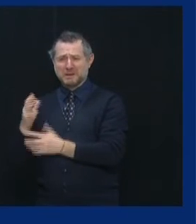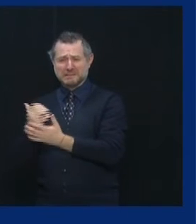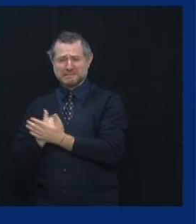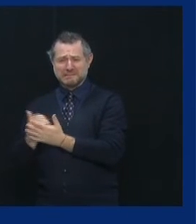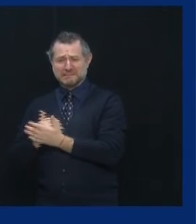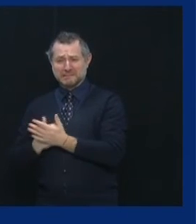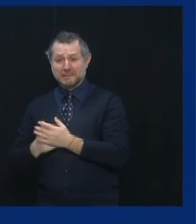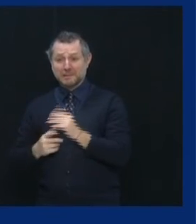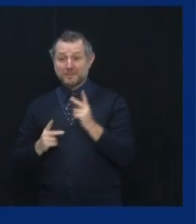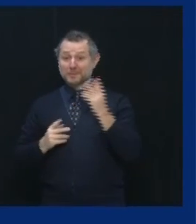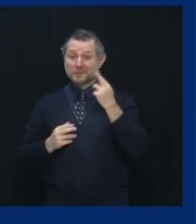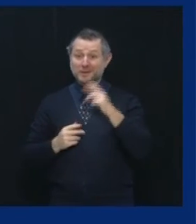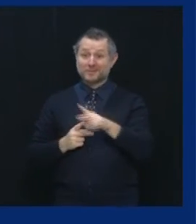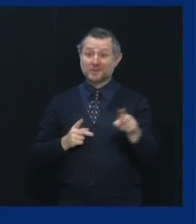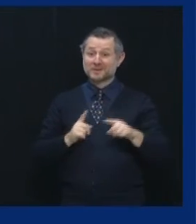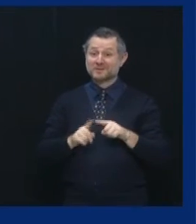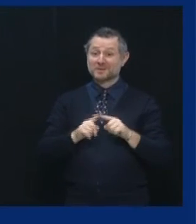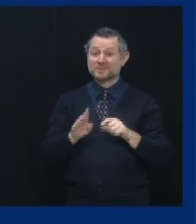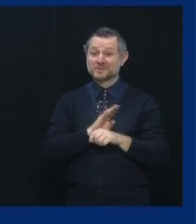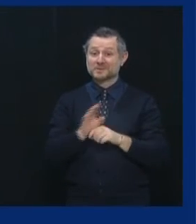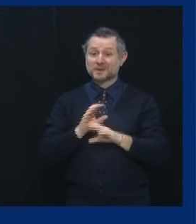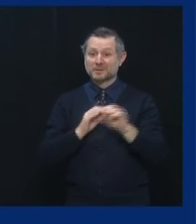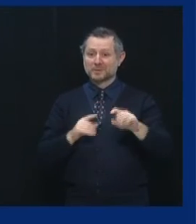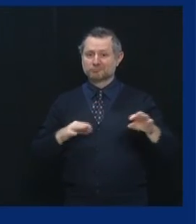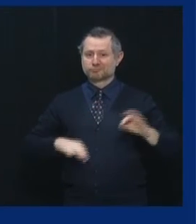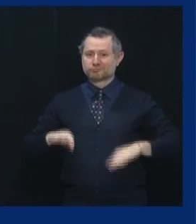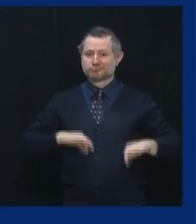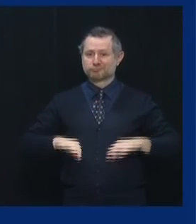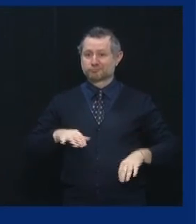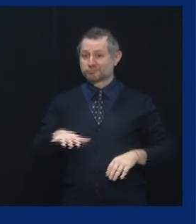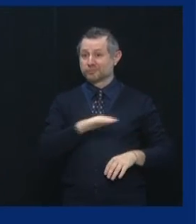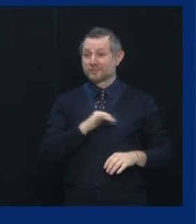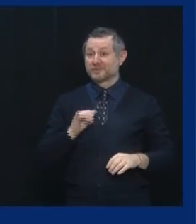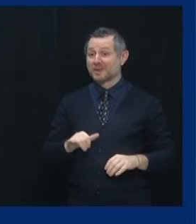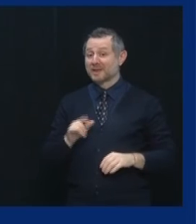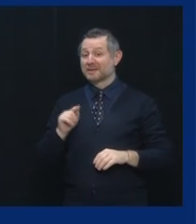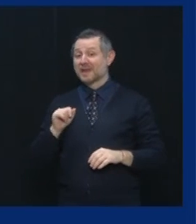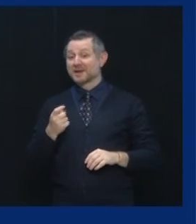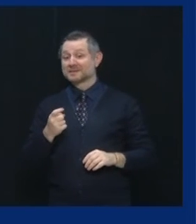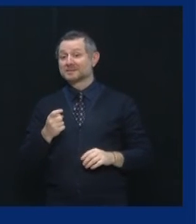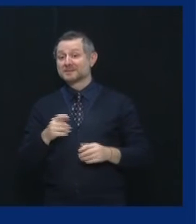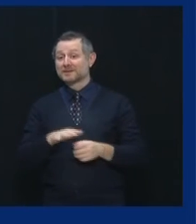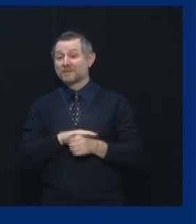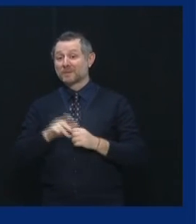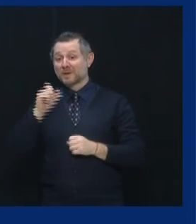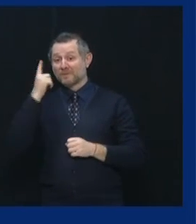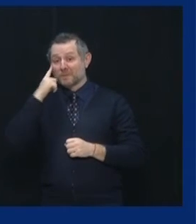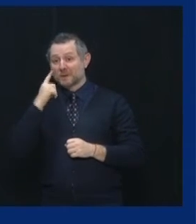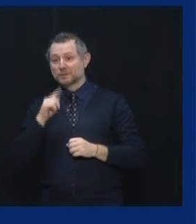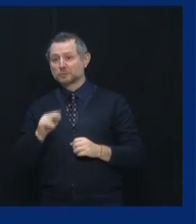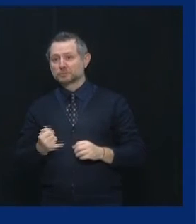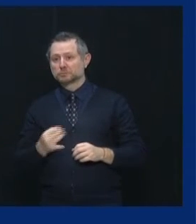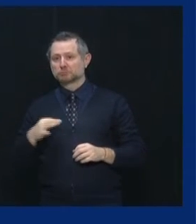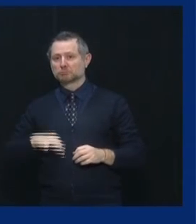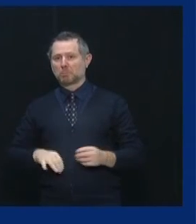MONTHS. COMPARED TO THE BILL BEYONDS BEING TALKED ABOUT. EVERYBODY ELSE IS MAKING MONEY OFF OF SPORTS BETTING.BEYONDS